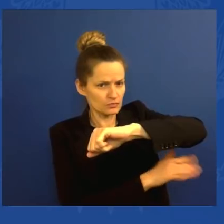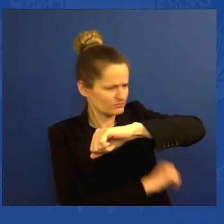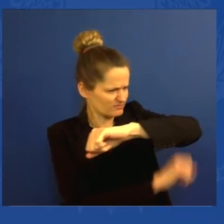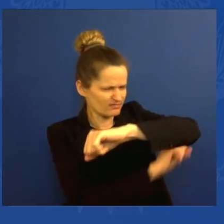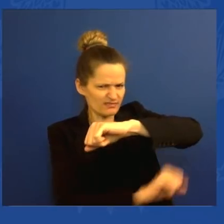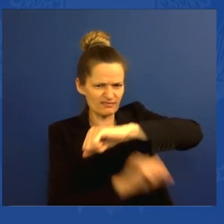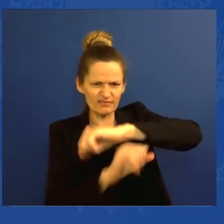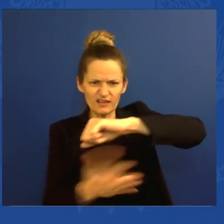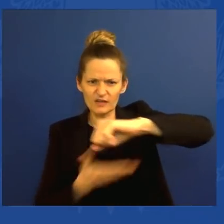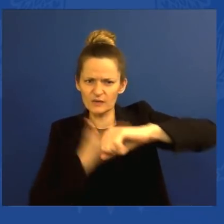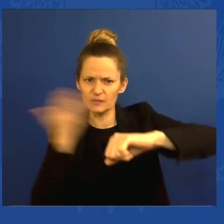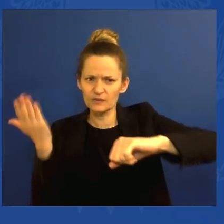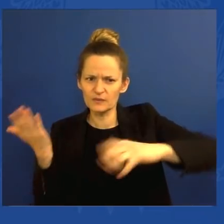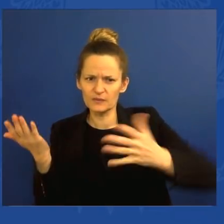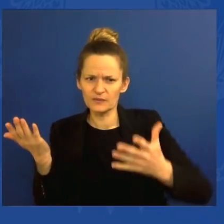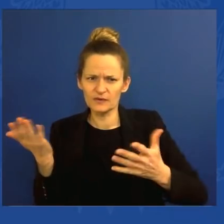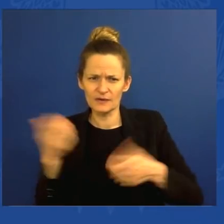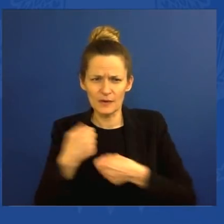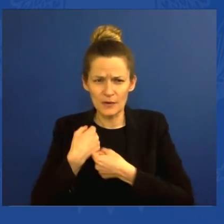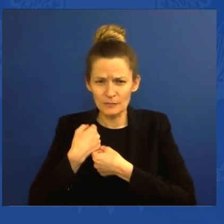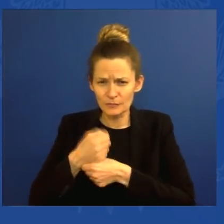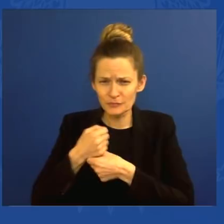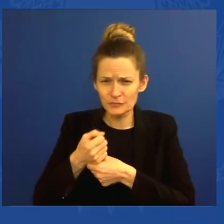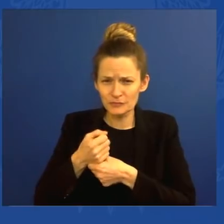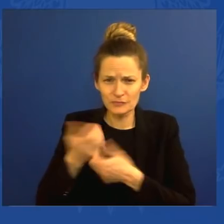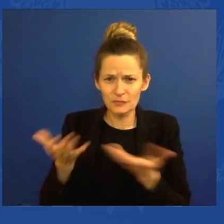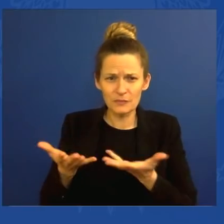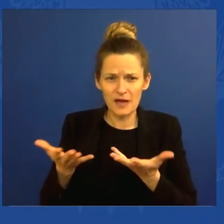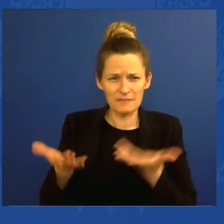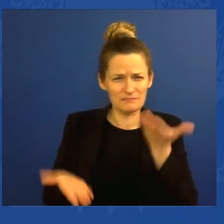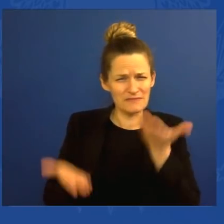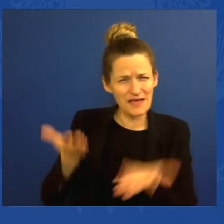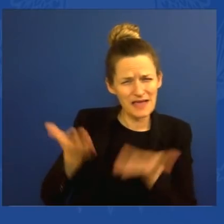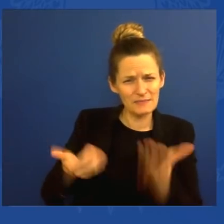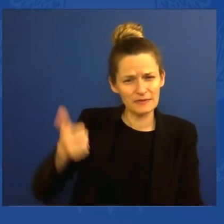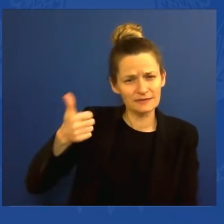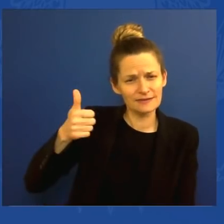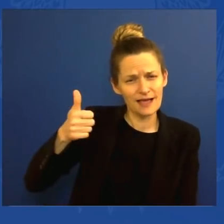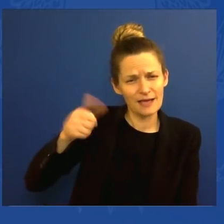despite being a leader on chip design and research.